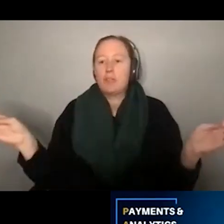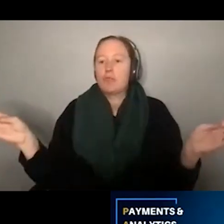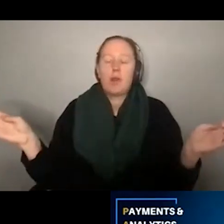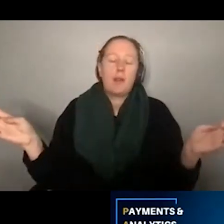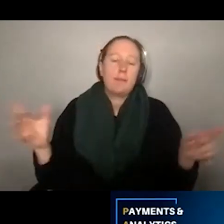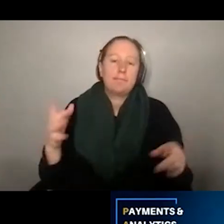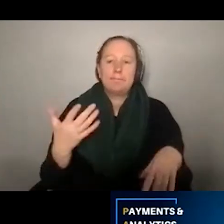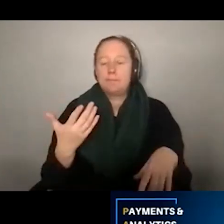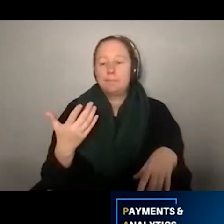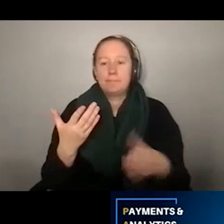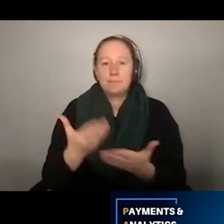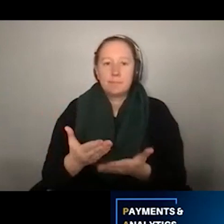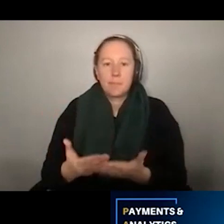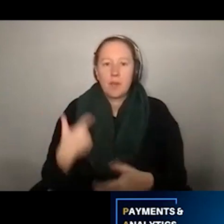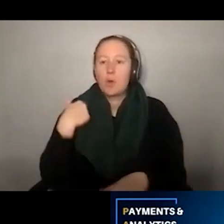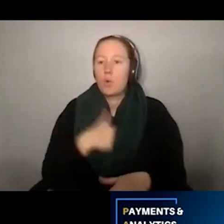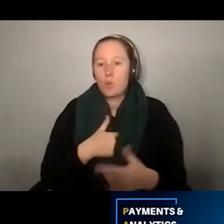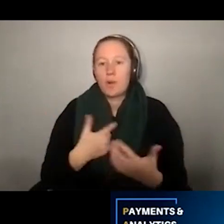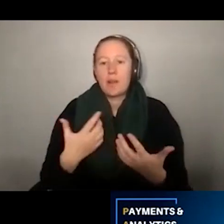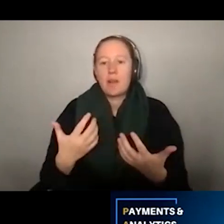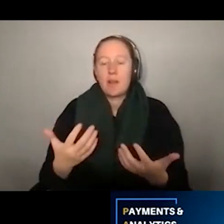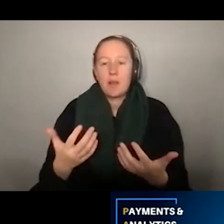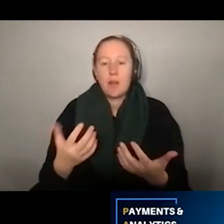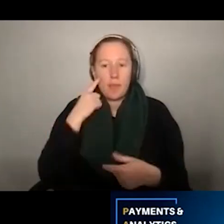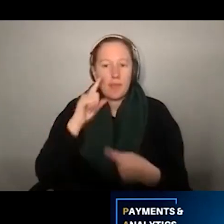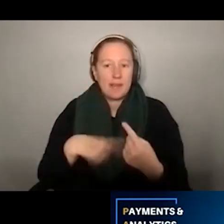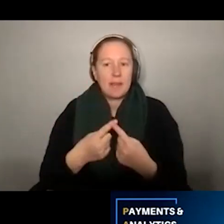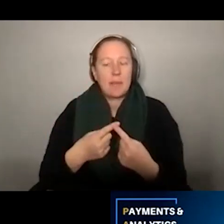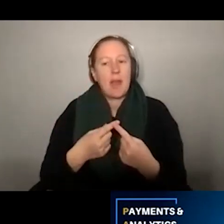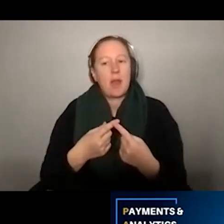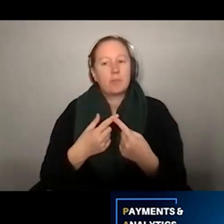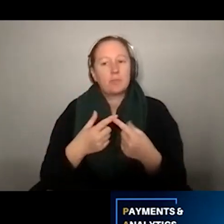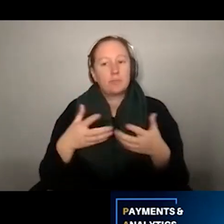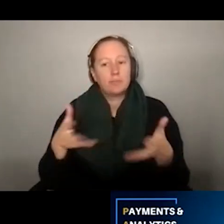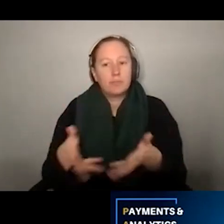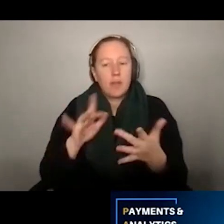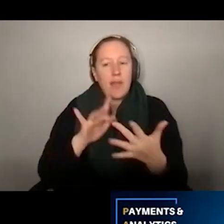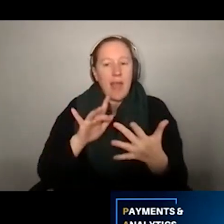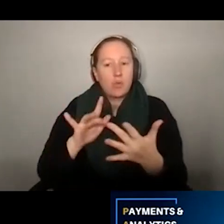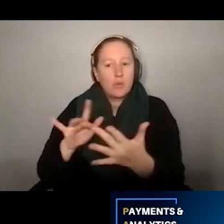We are looking at a ramping up and outreach effort to improve that in the near future.